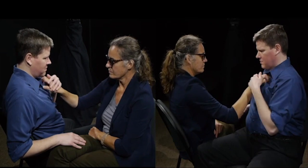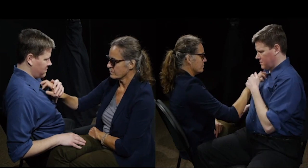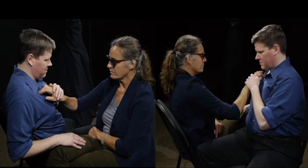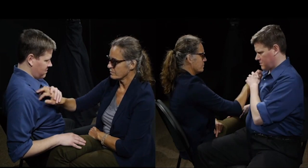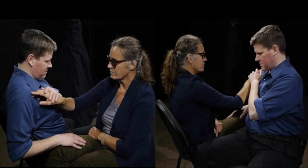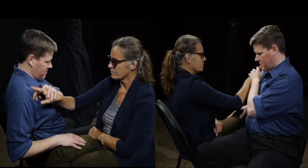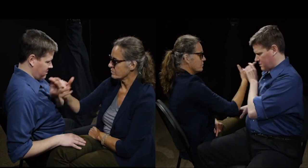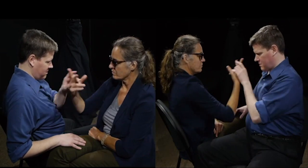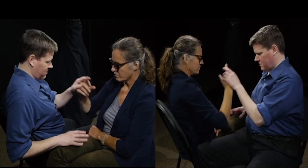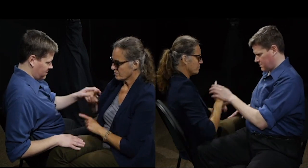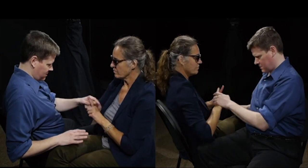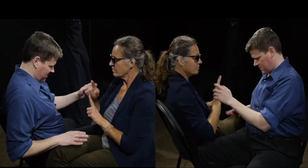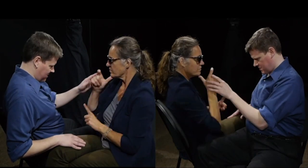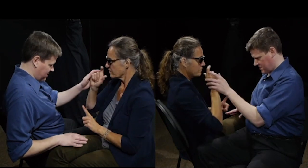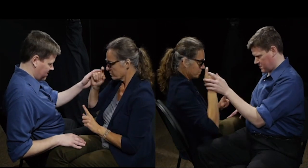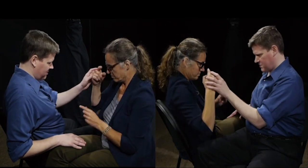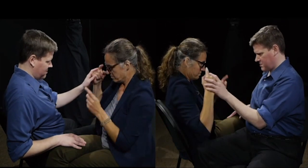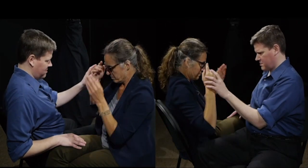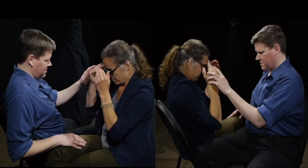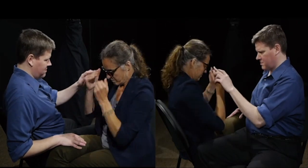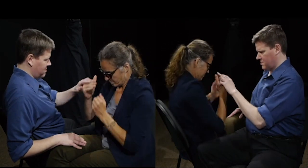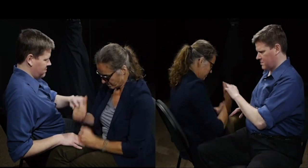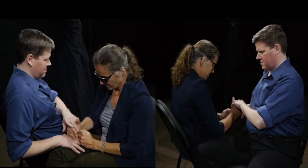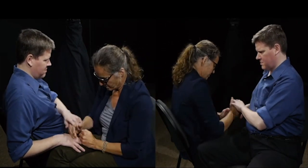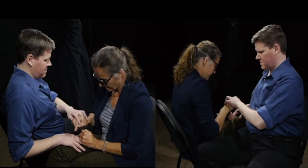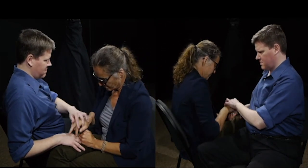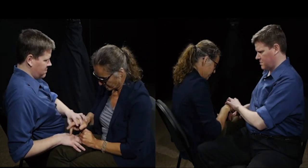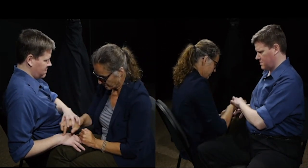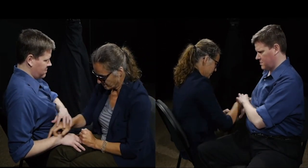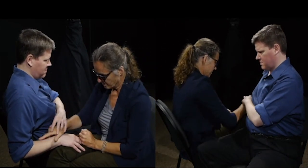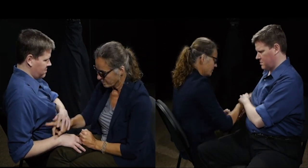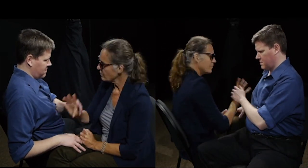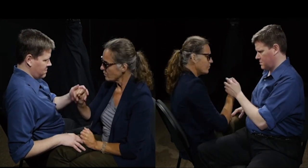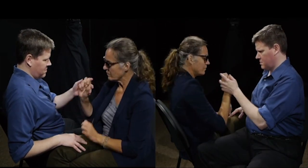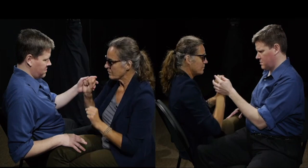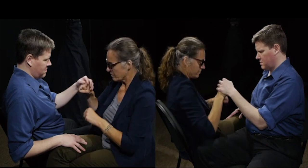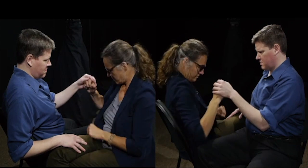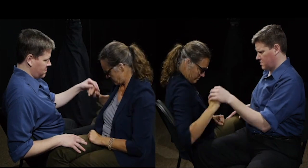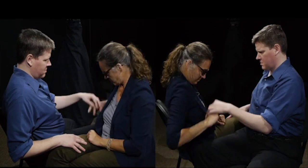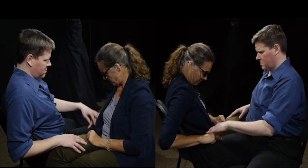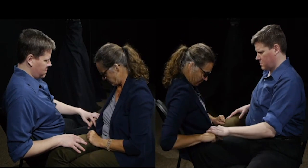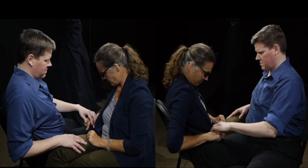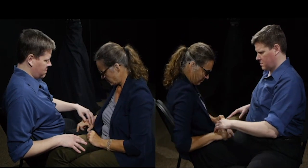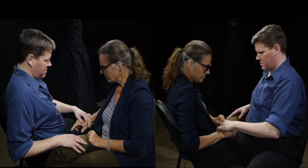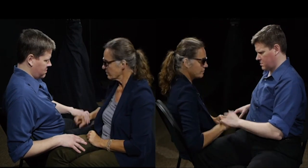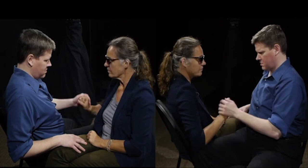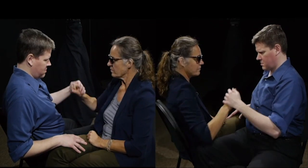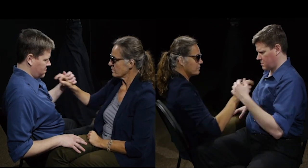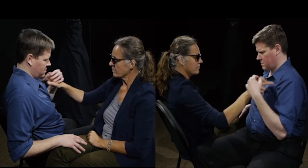to describe a variety of types of movement, walking as well as running. Using this sign eliminates the need to use other signs